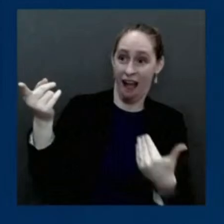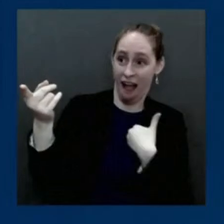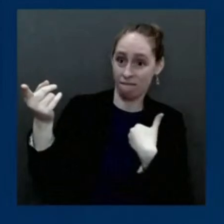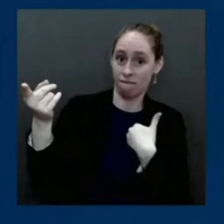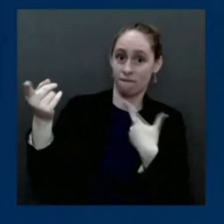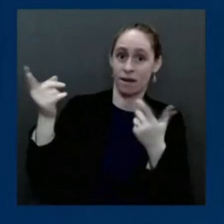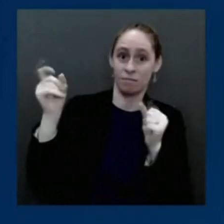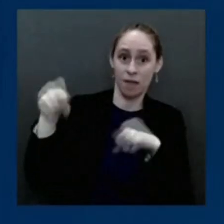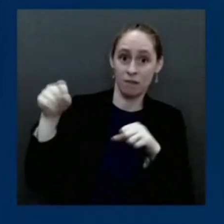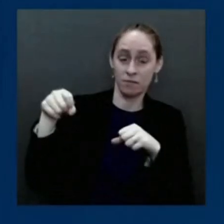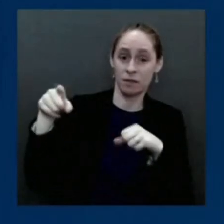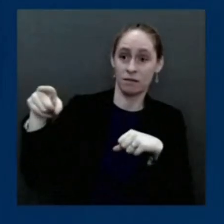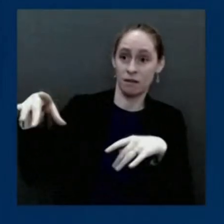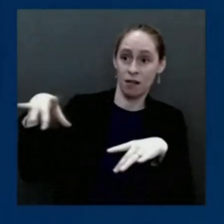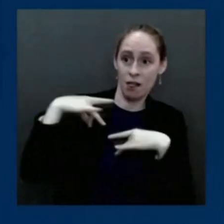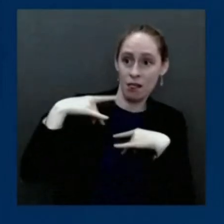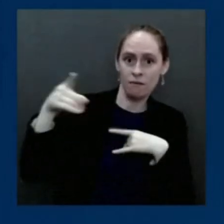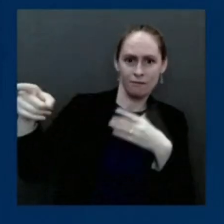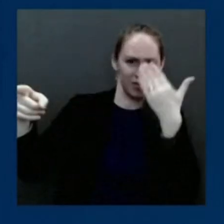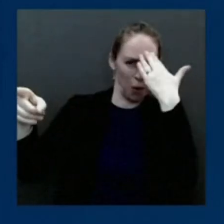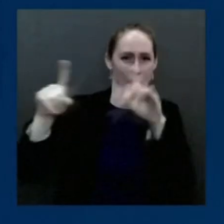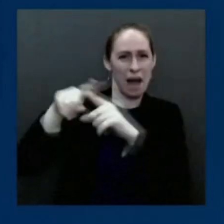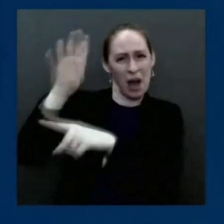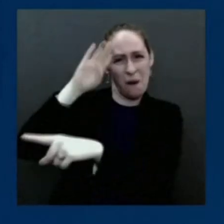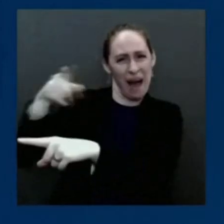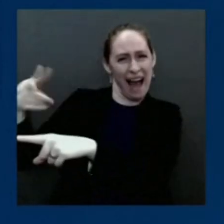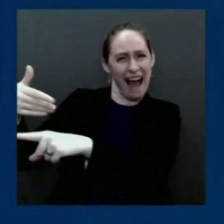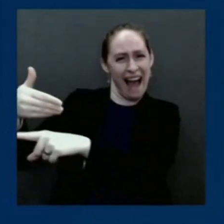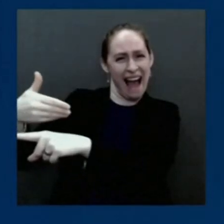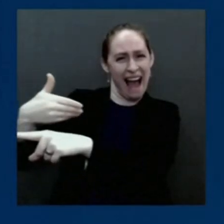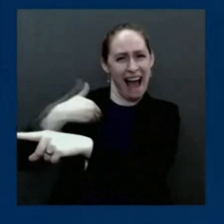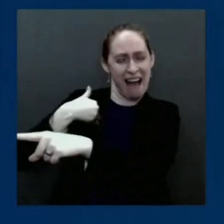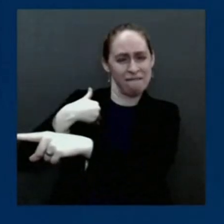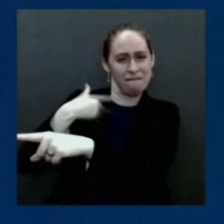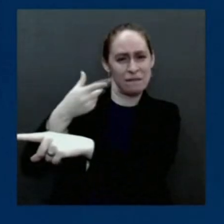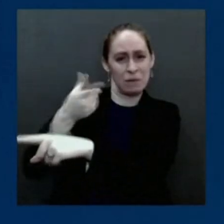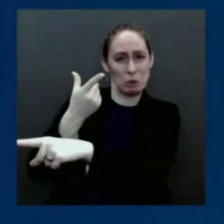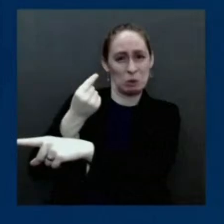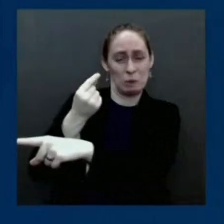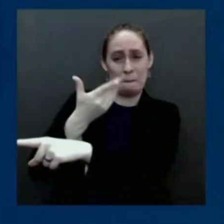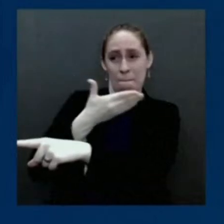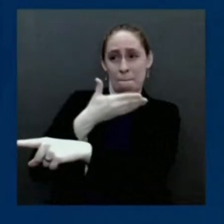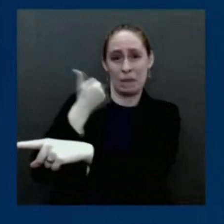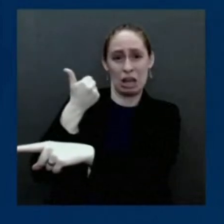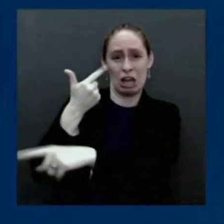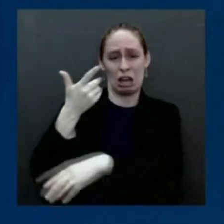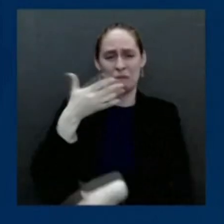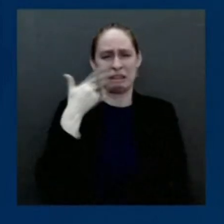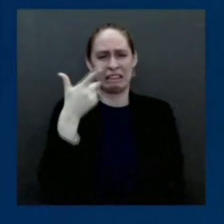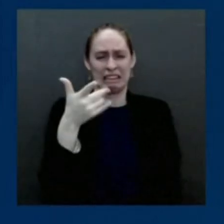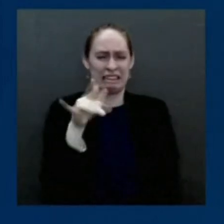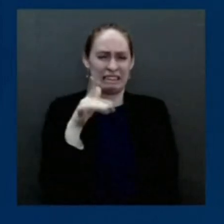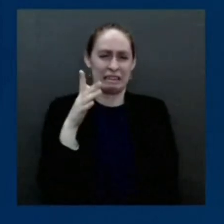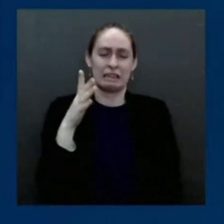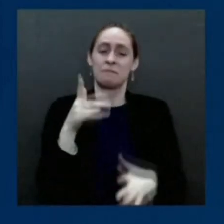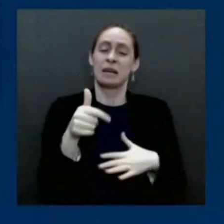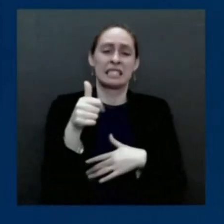INFECTED. QUARANTINE PREVENTS FURTHER SPREAD OF THE VIRUS IN THE TIME BEFORE SOMEONE MAY DEVELOP